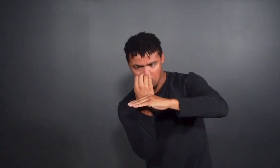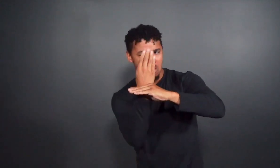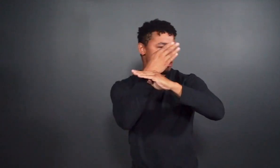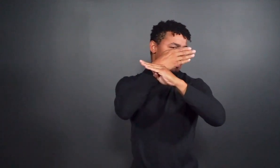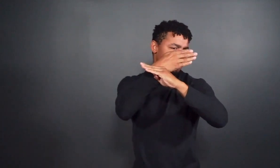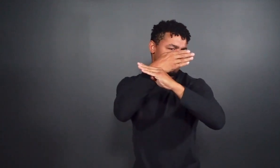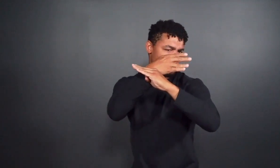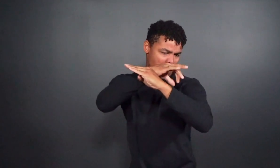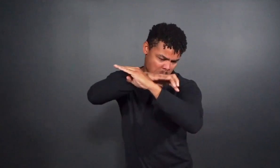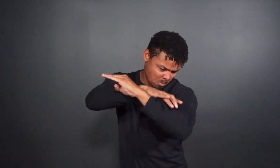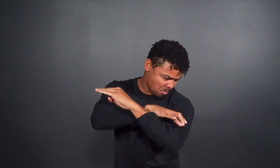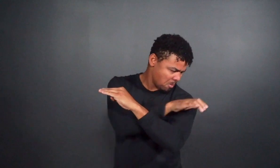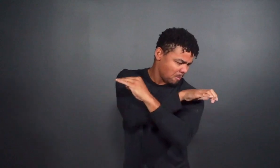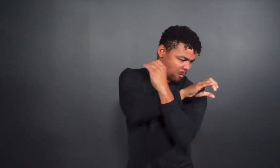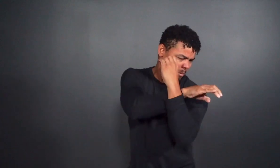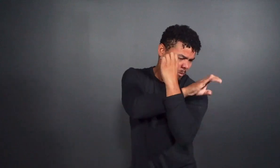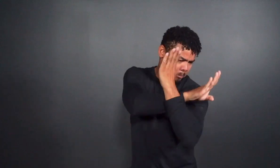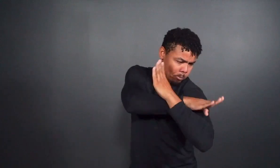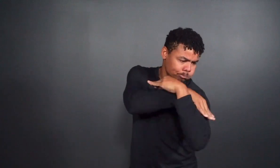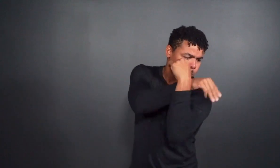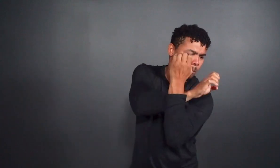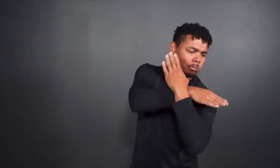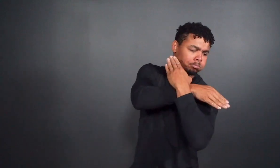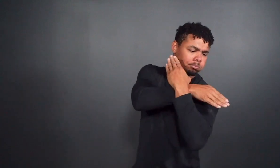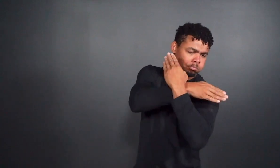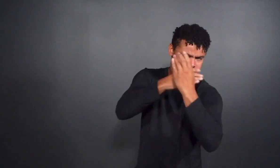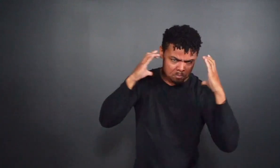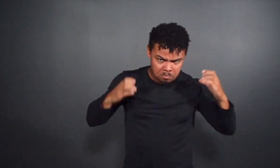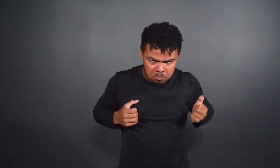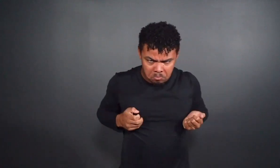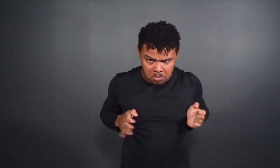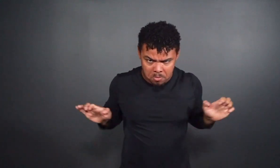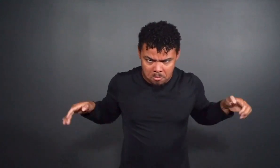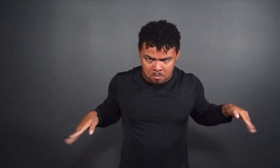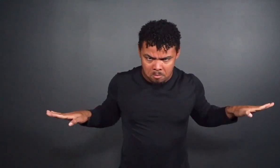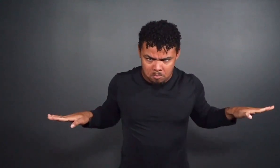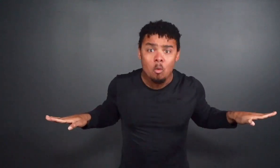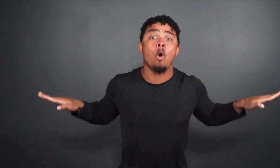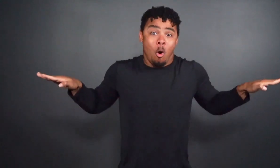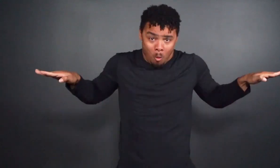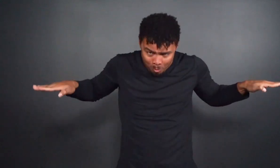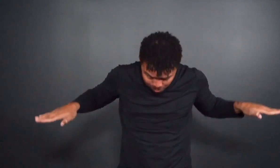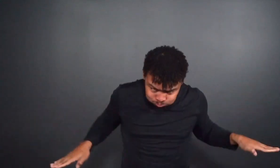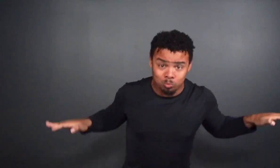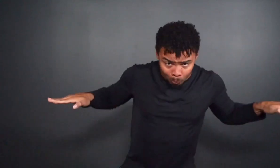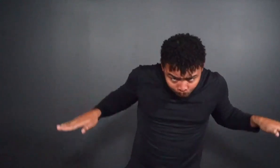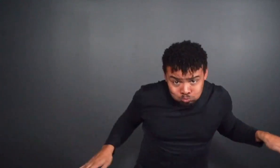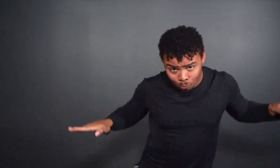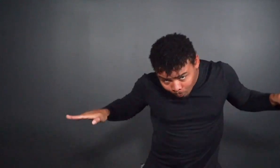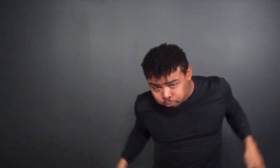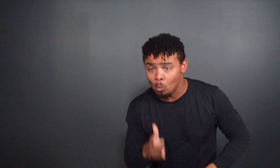SUBJECT grows a dorsal fin. and dolphin tail. and side fins. SUBJECT is now a dolphin.